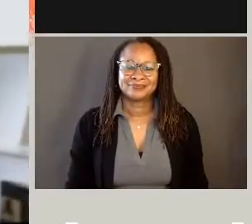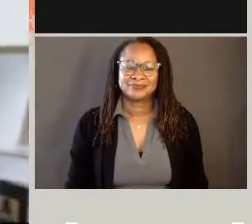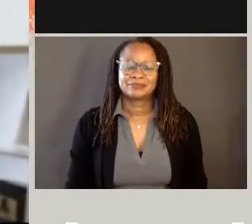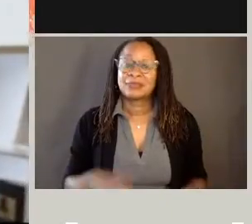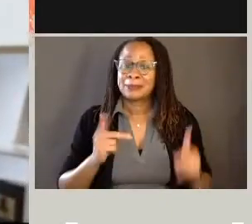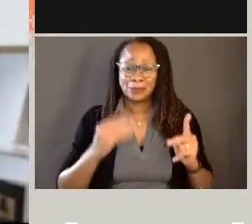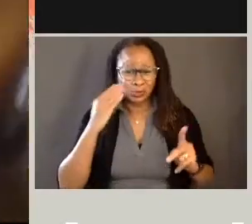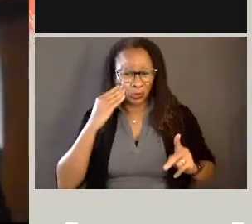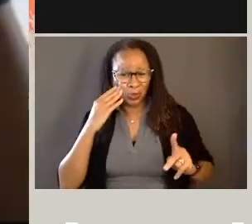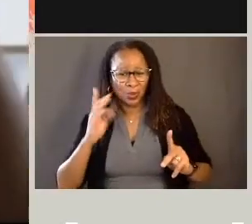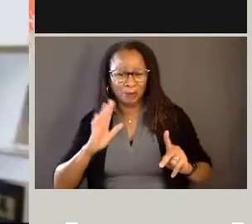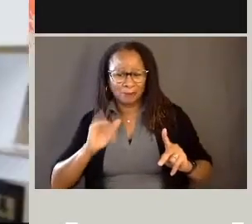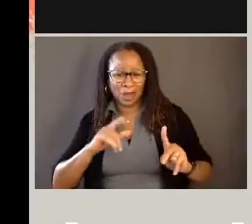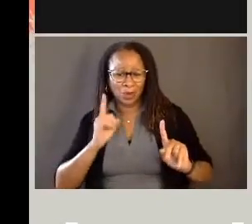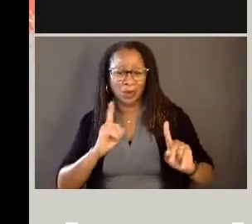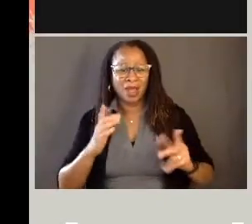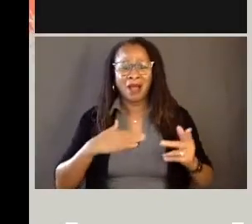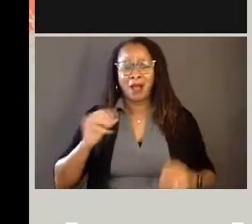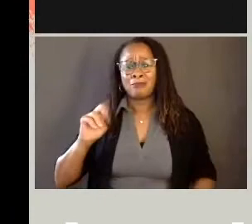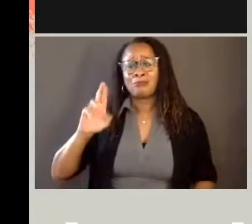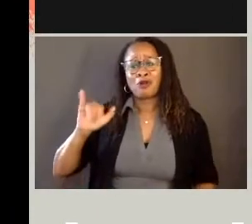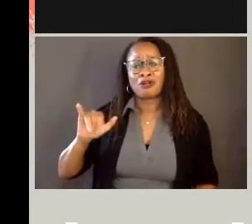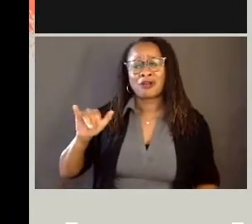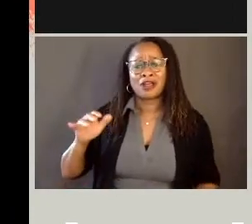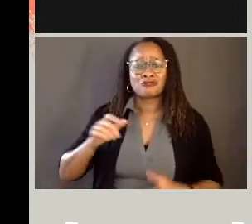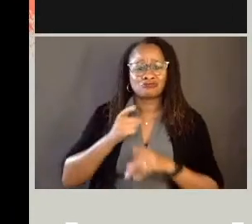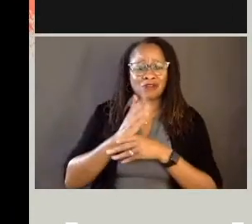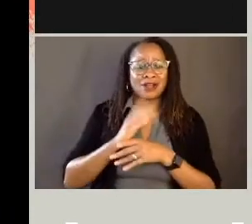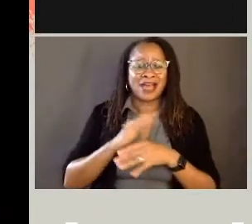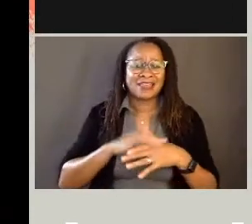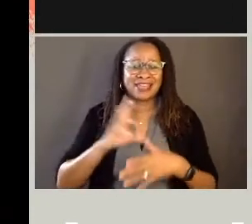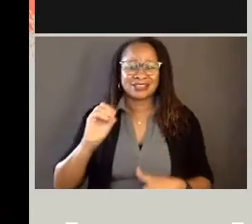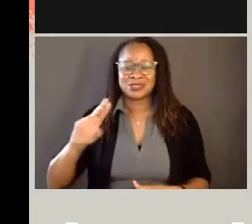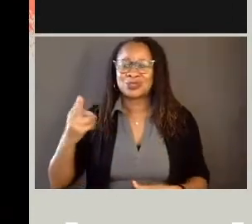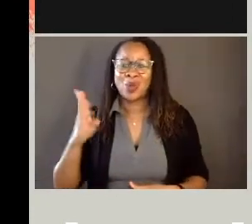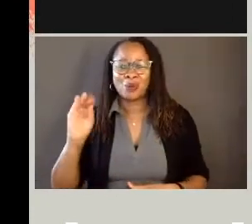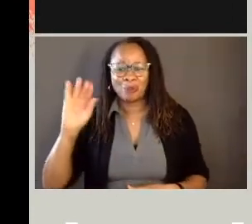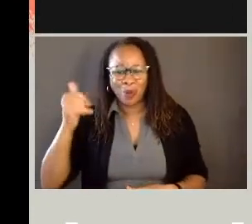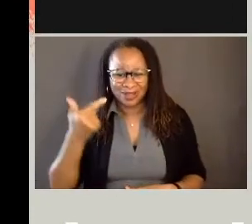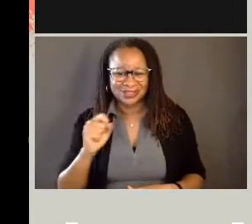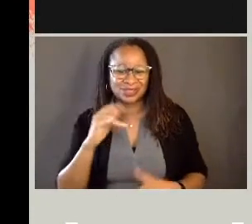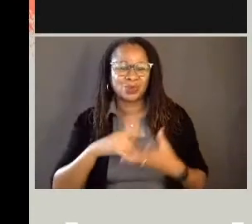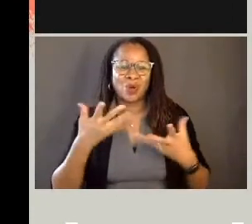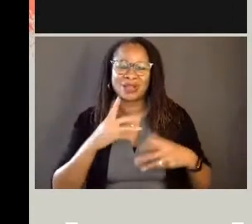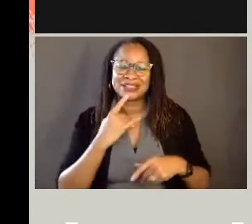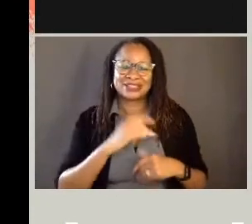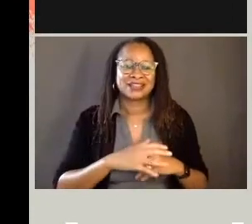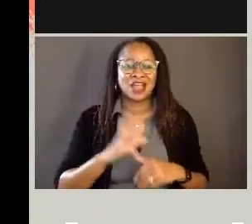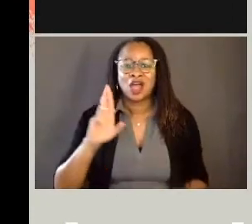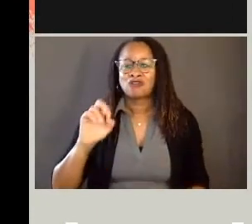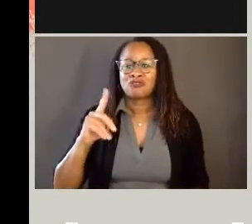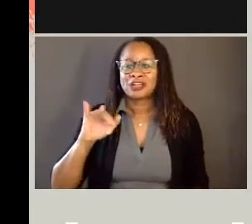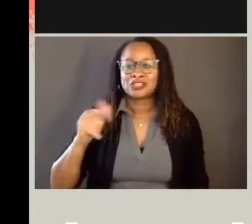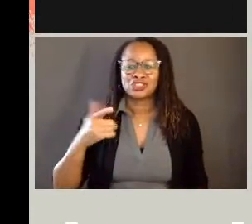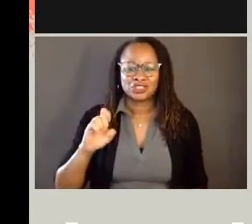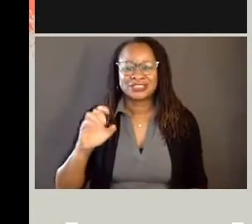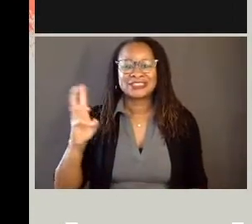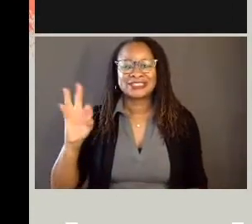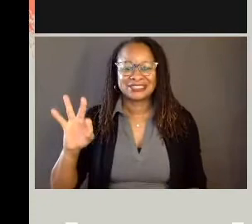People knew. You know, over here. that's all I can say. Graduated '69 from